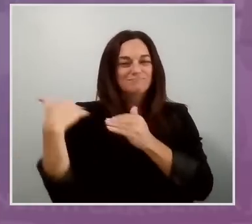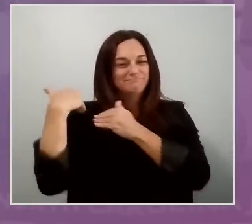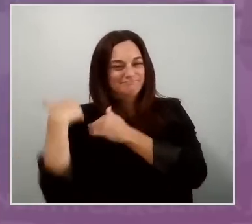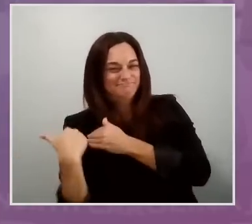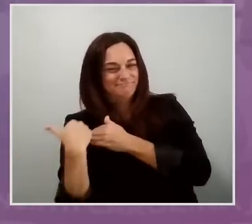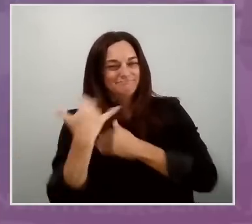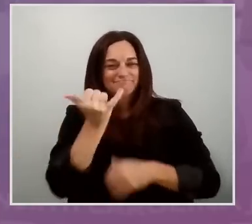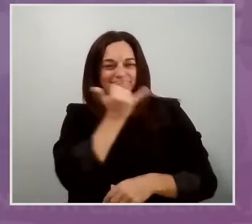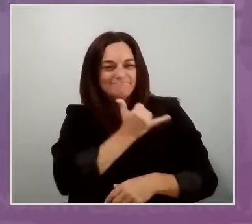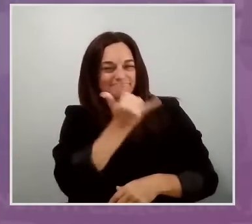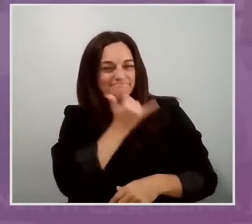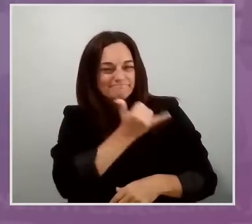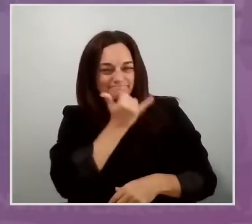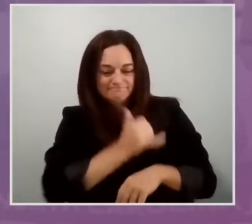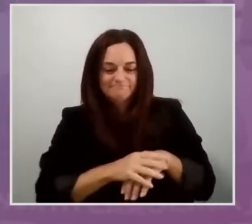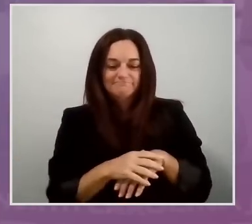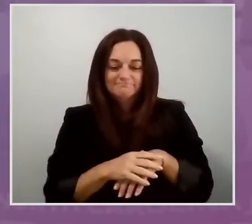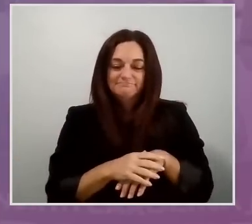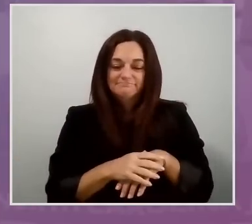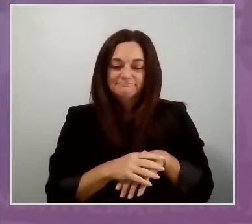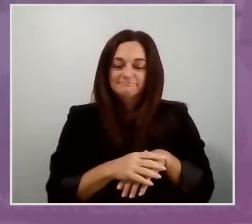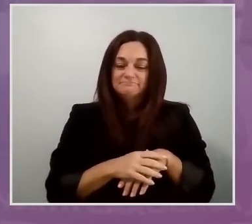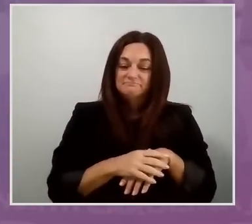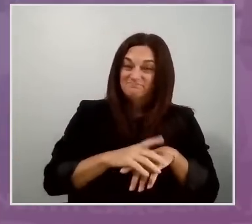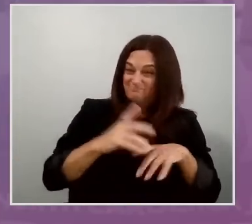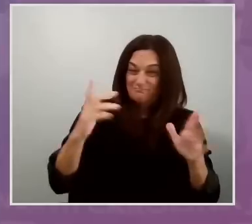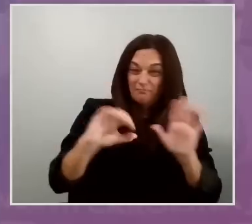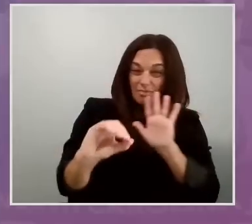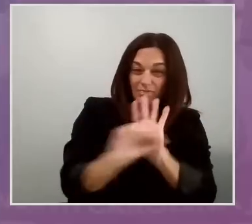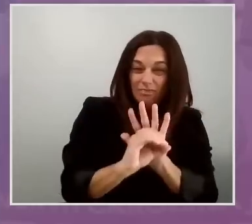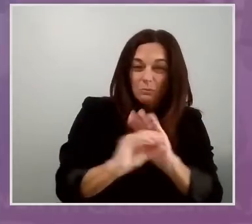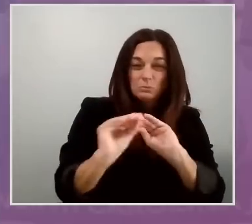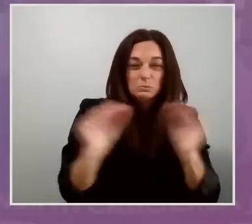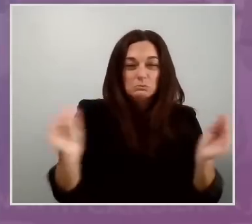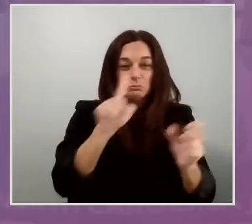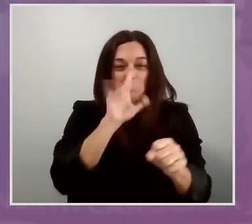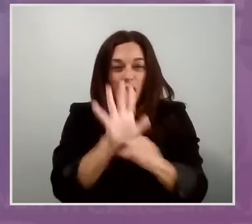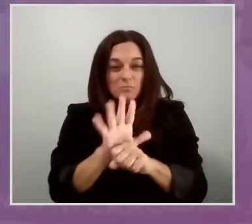BUT IT IS OBVIOUS AMERICA'S AT FAULT